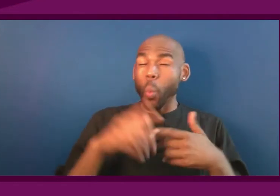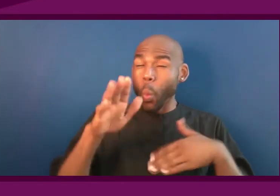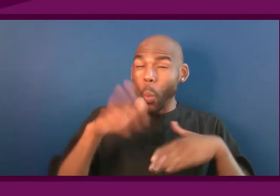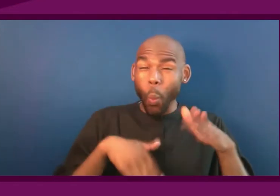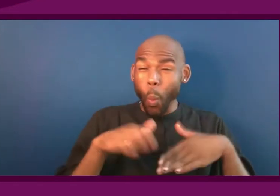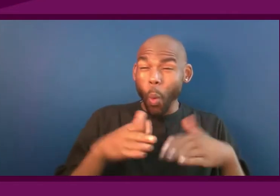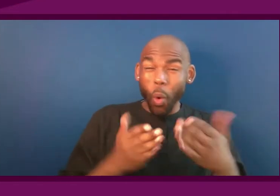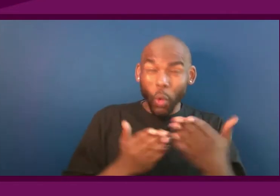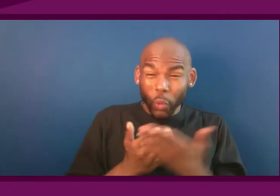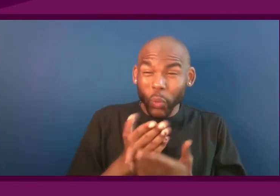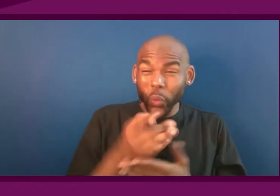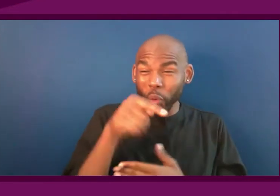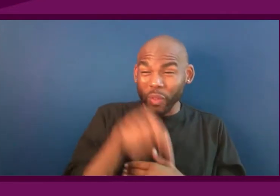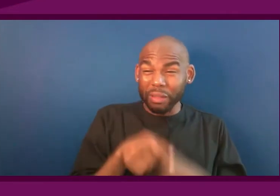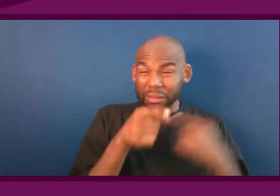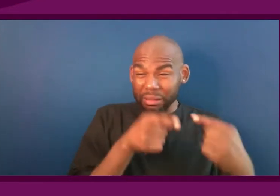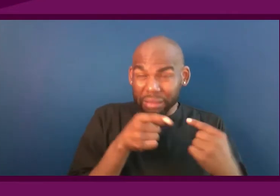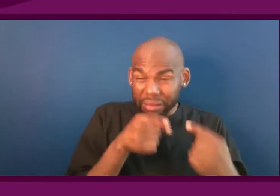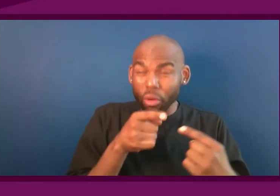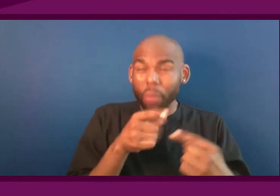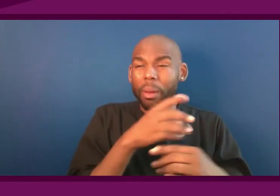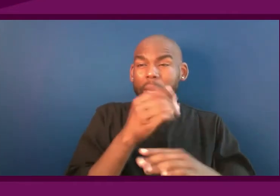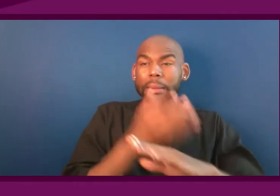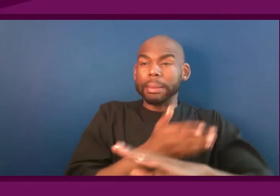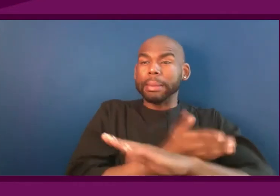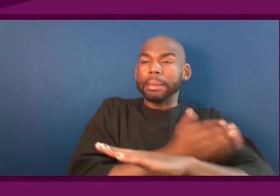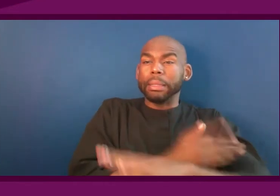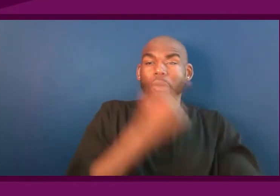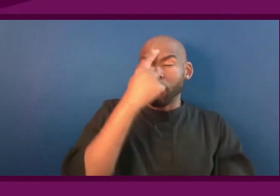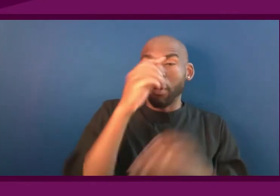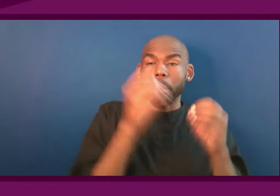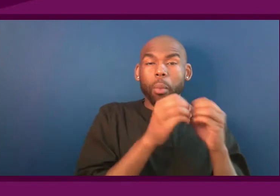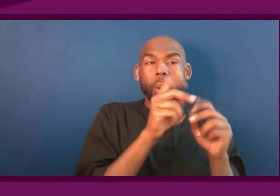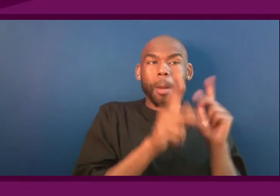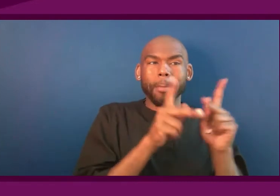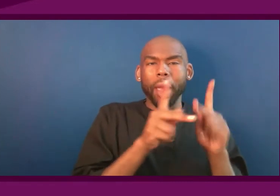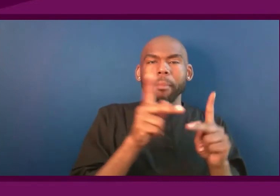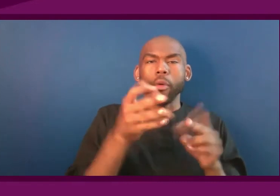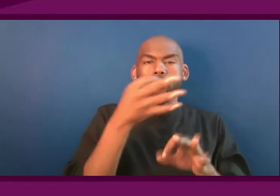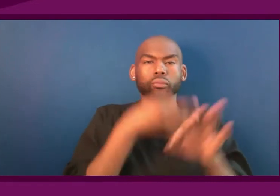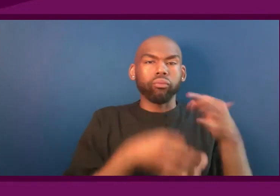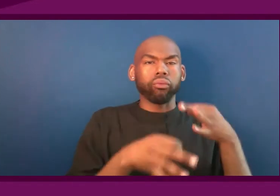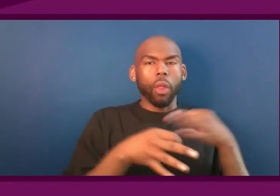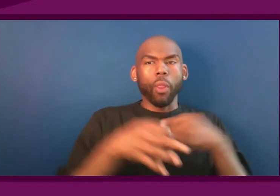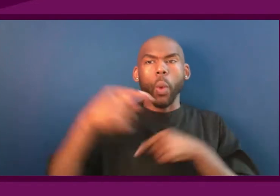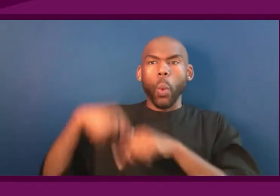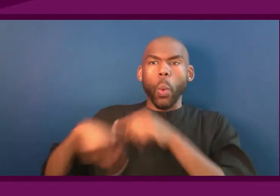so that people can be more included and we stop deciding that people are throw away because